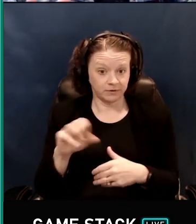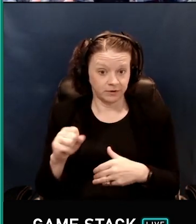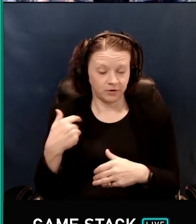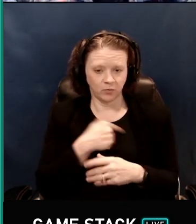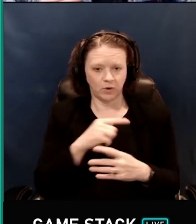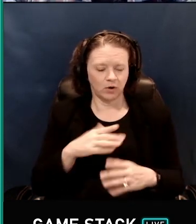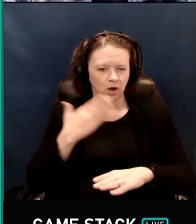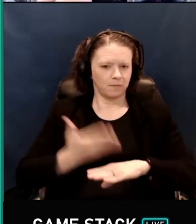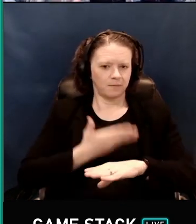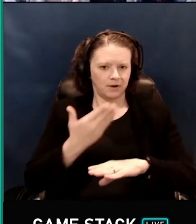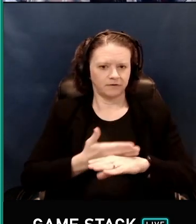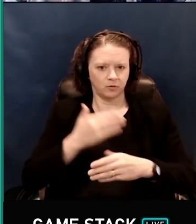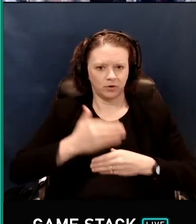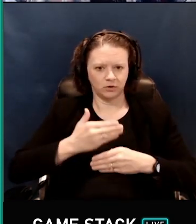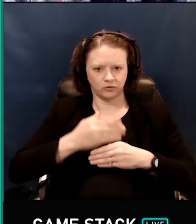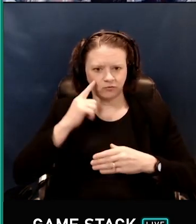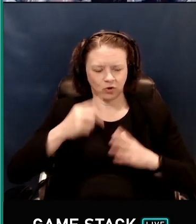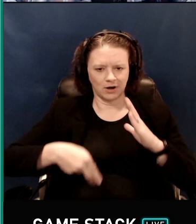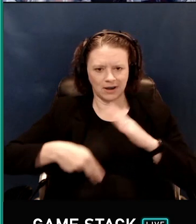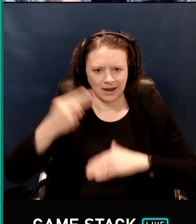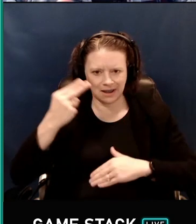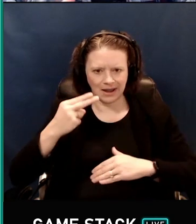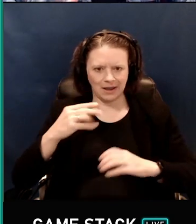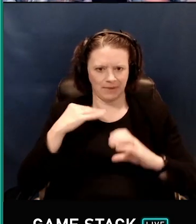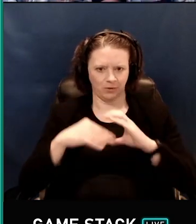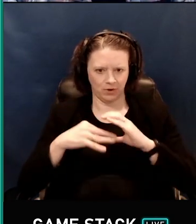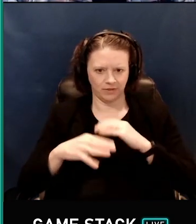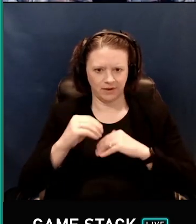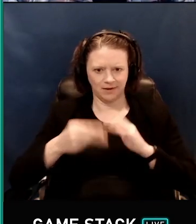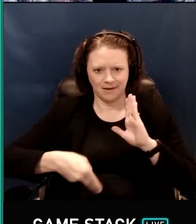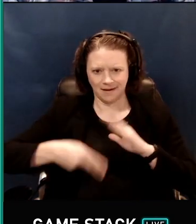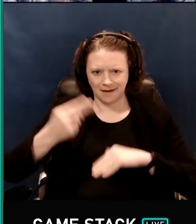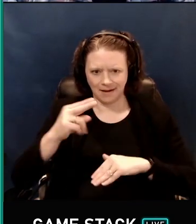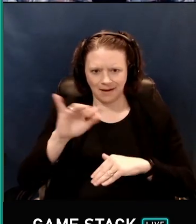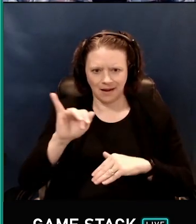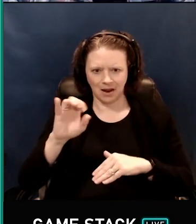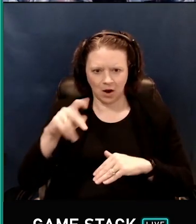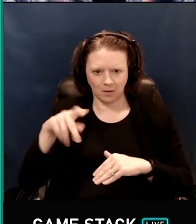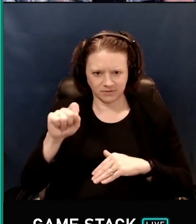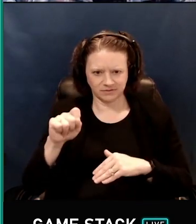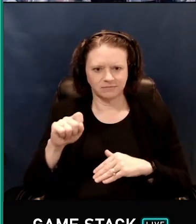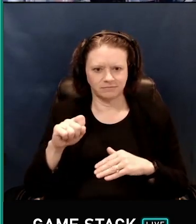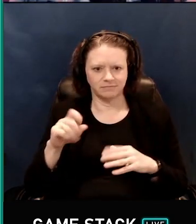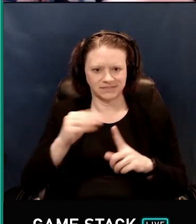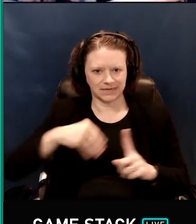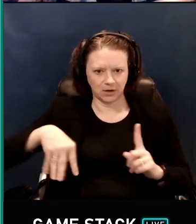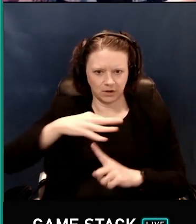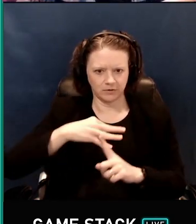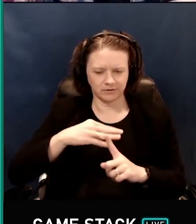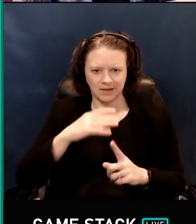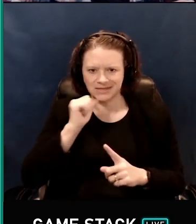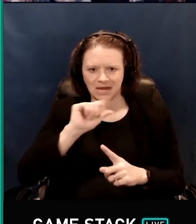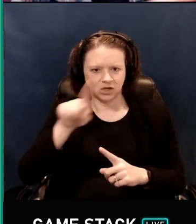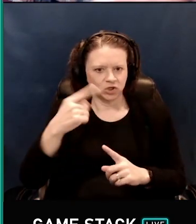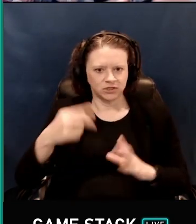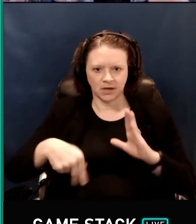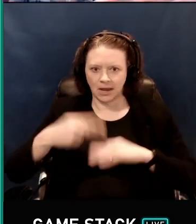for high bandwidth and high IOPS DirectStorage scenarios. It's important to recognize that it's not just high bandwidth that you want,